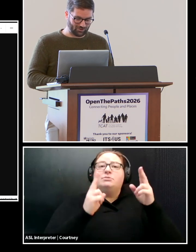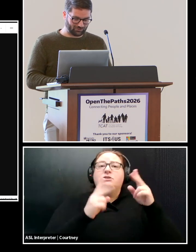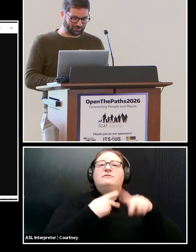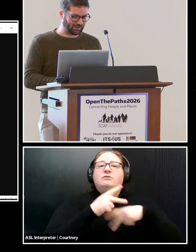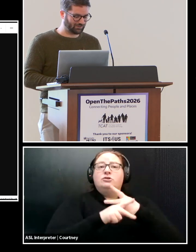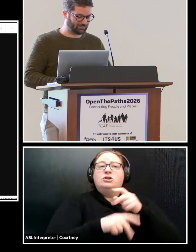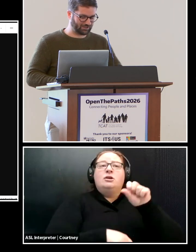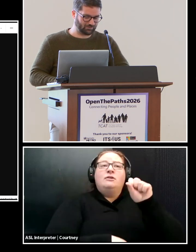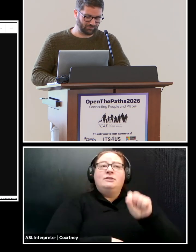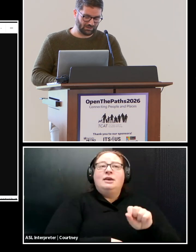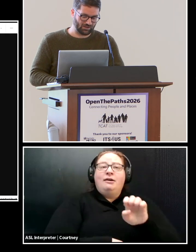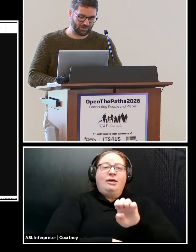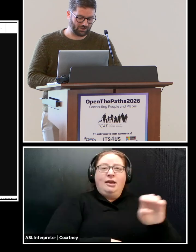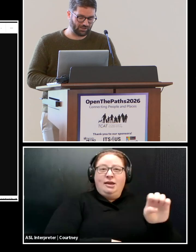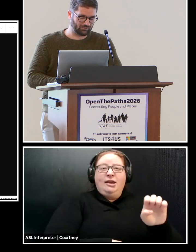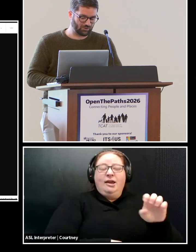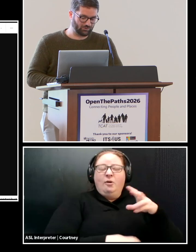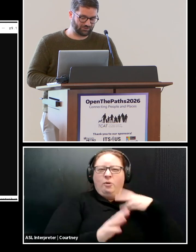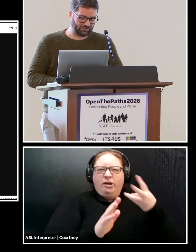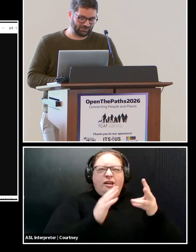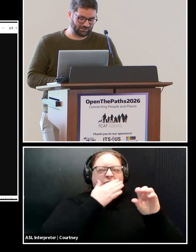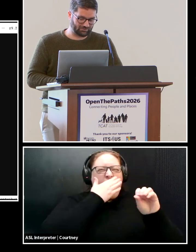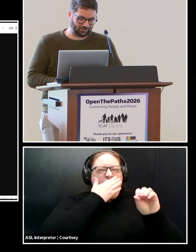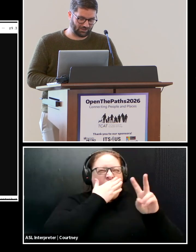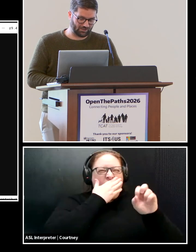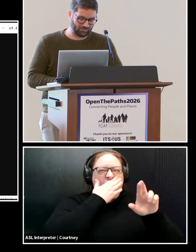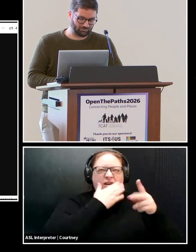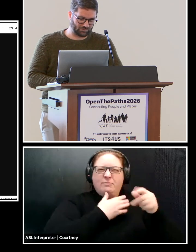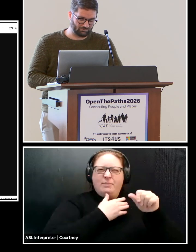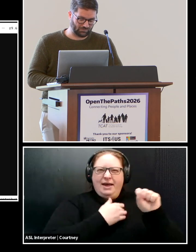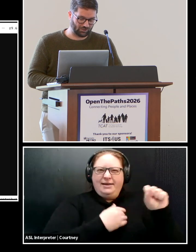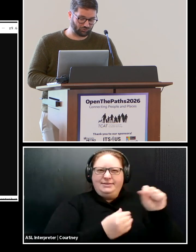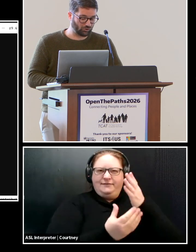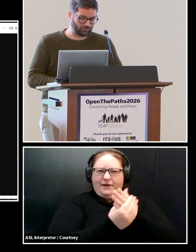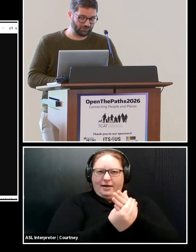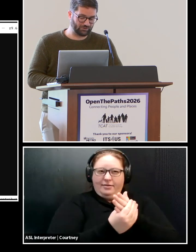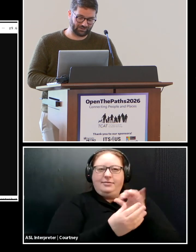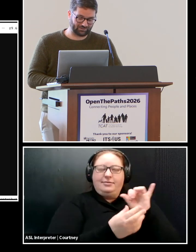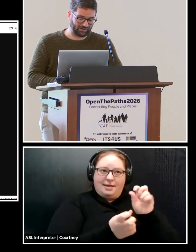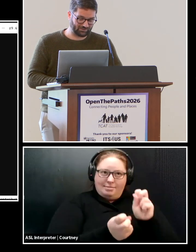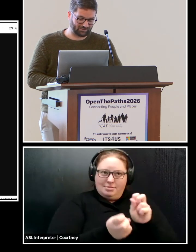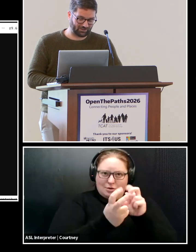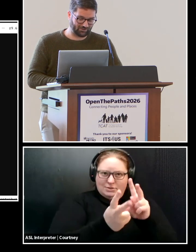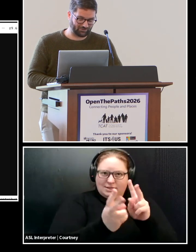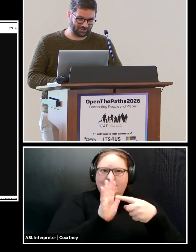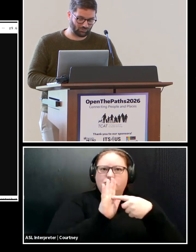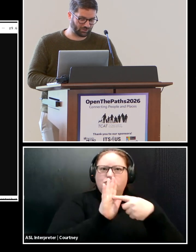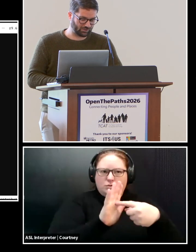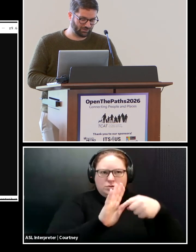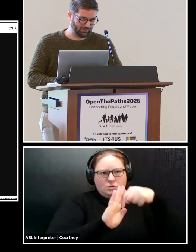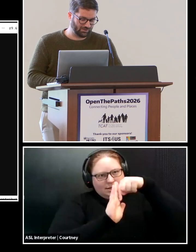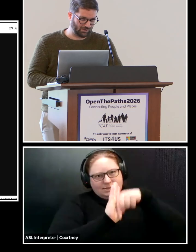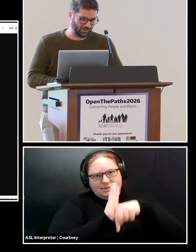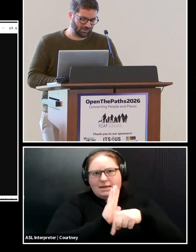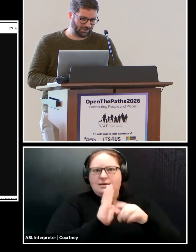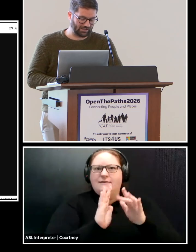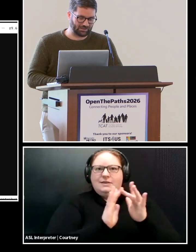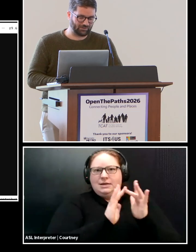overpass file. Uh it loads in and um kind of shows you the extent of the network. Uh it gives